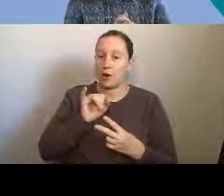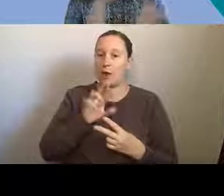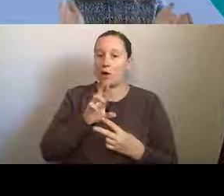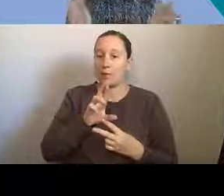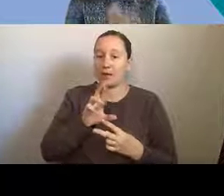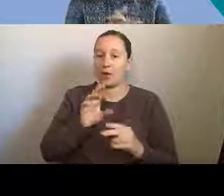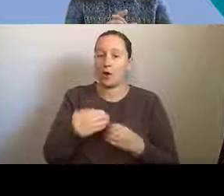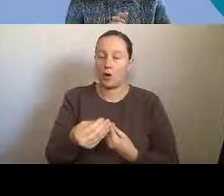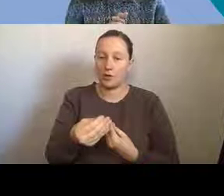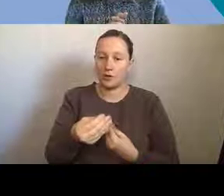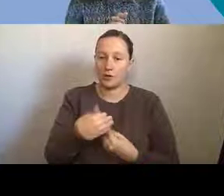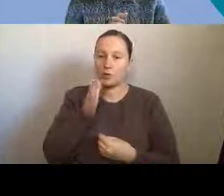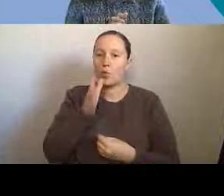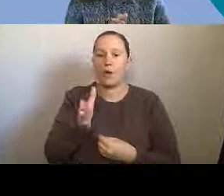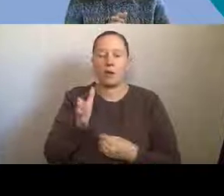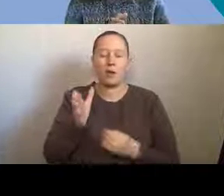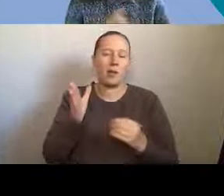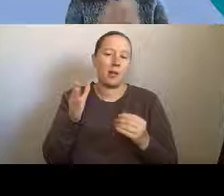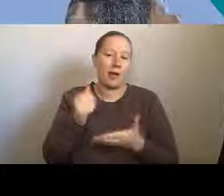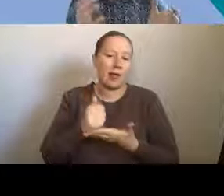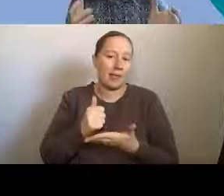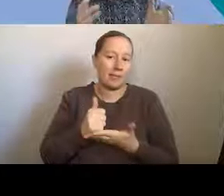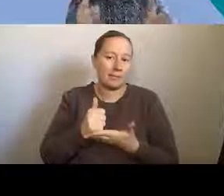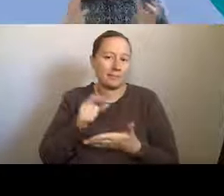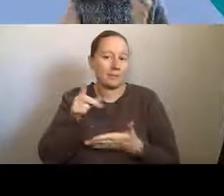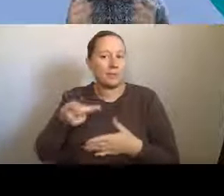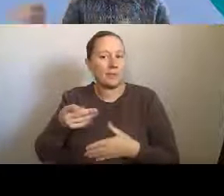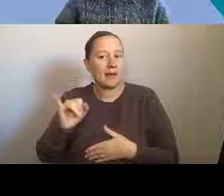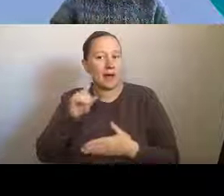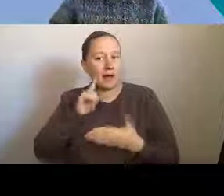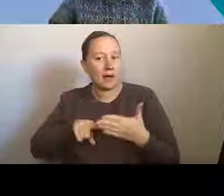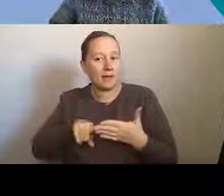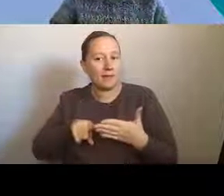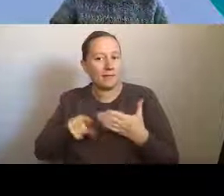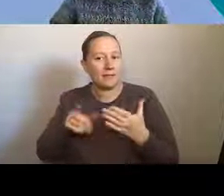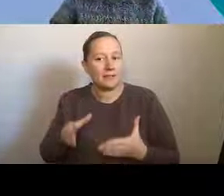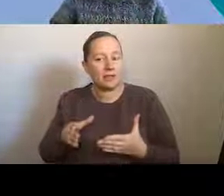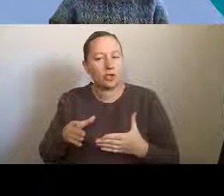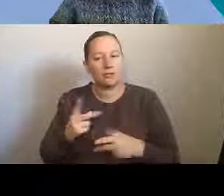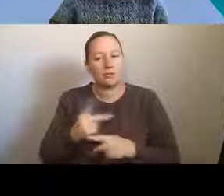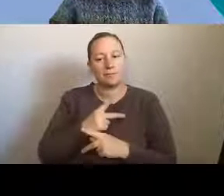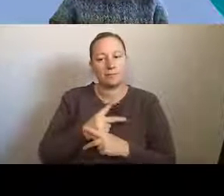hopefully, to help investigators with getting their projects